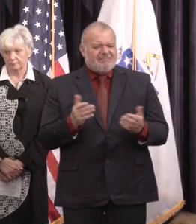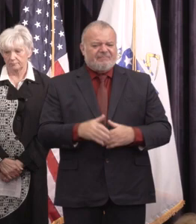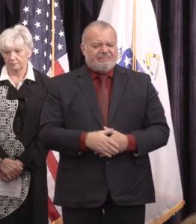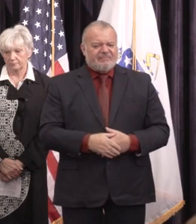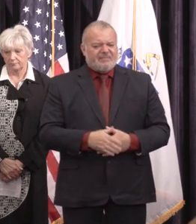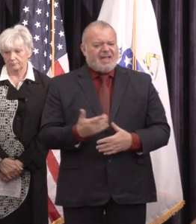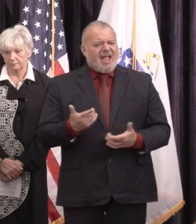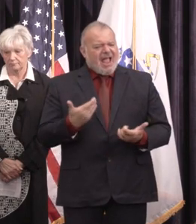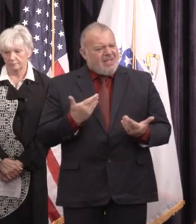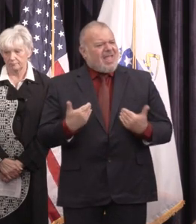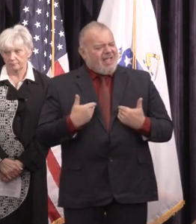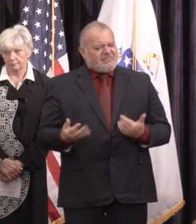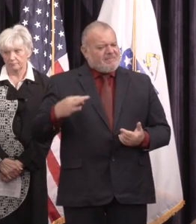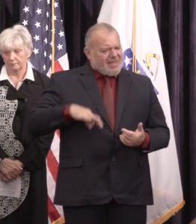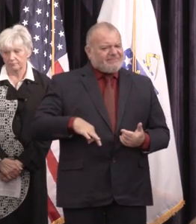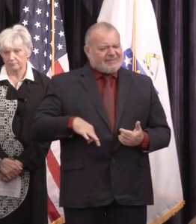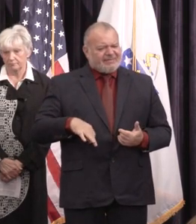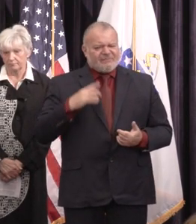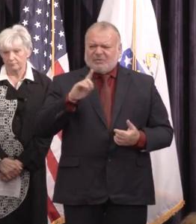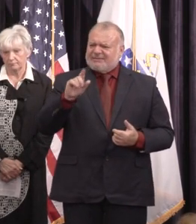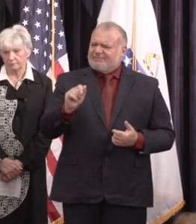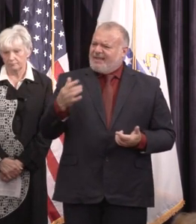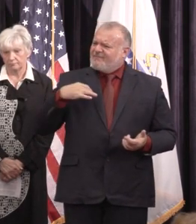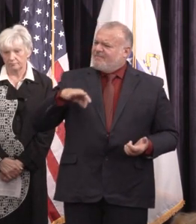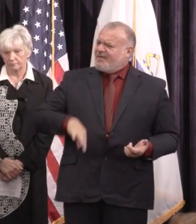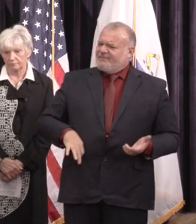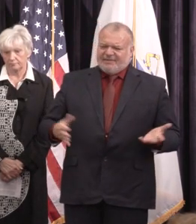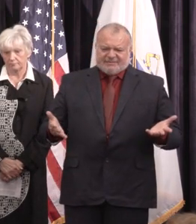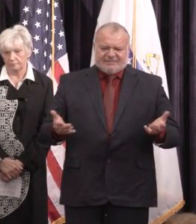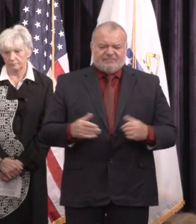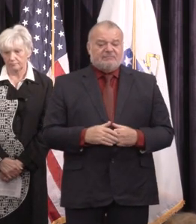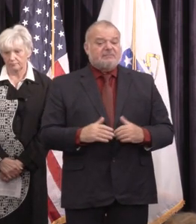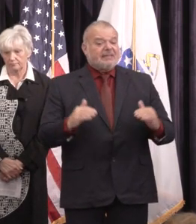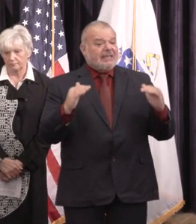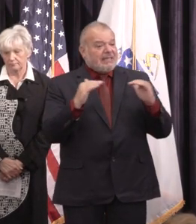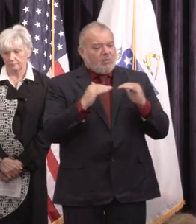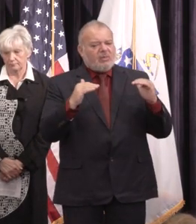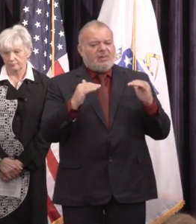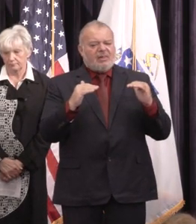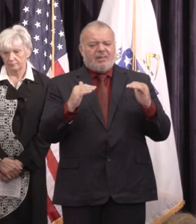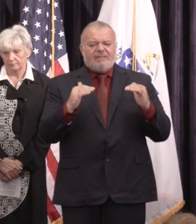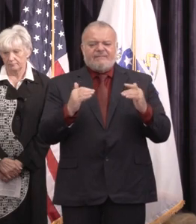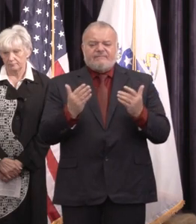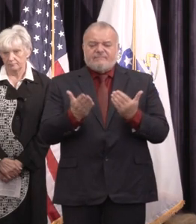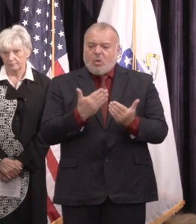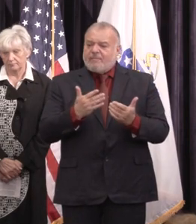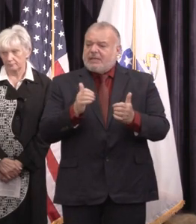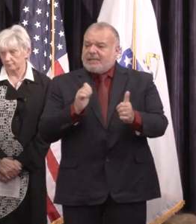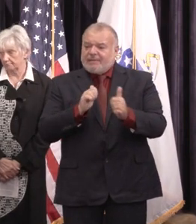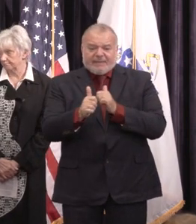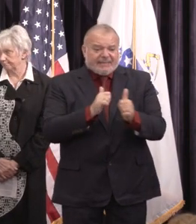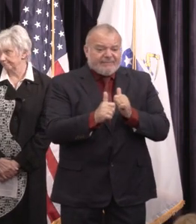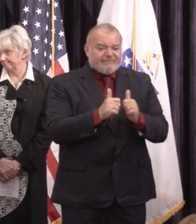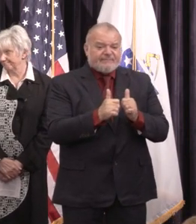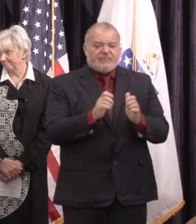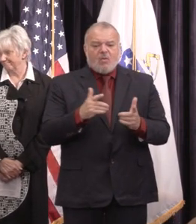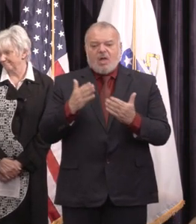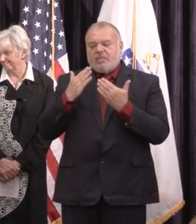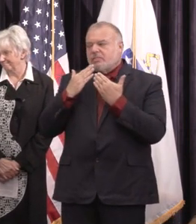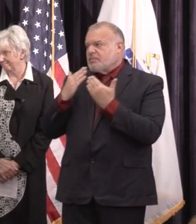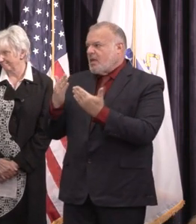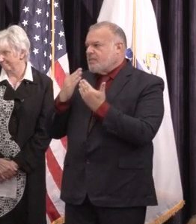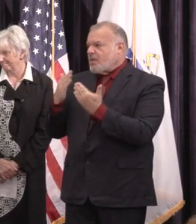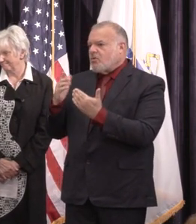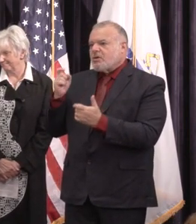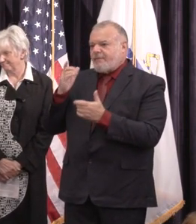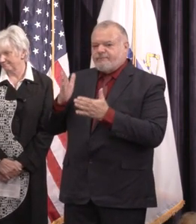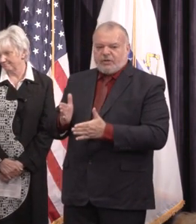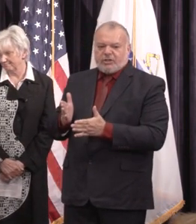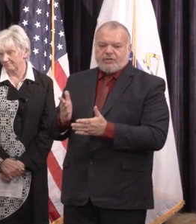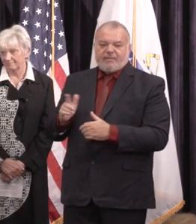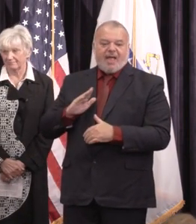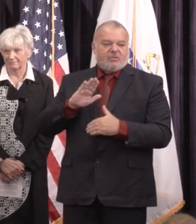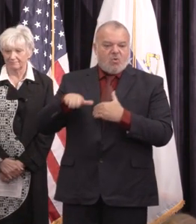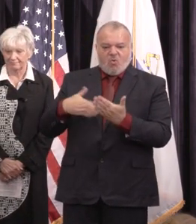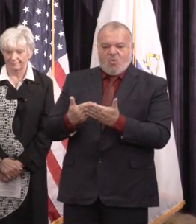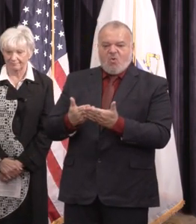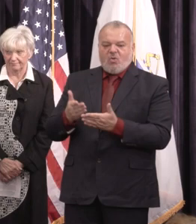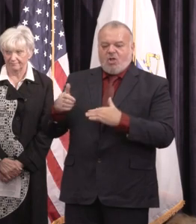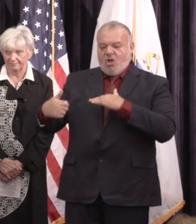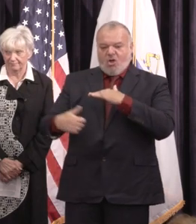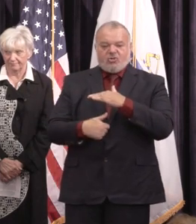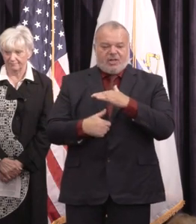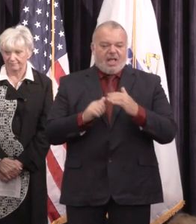path forward. Thank you again Governor Healey and for even in our administration for our unwavering